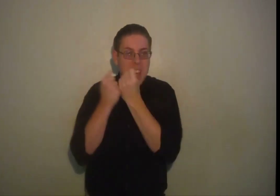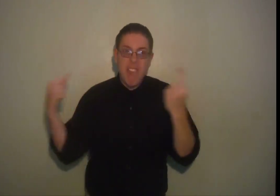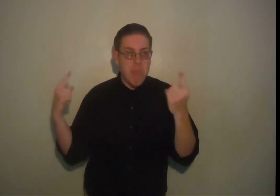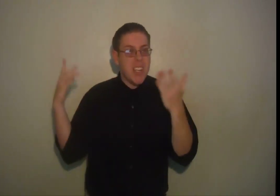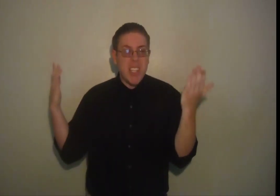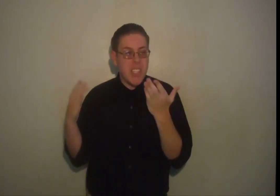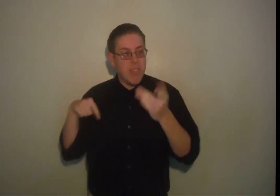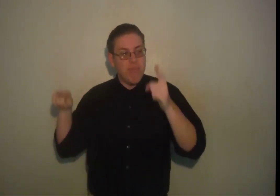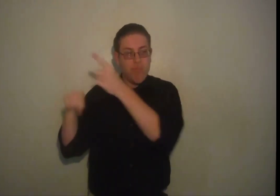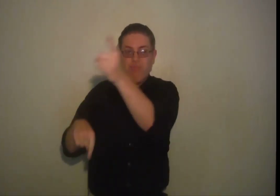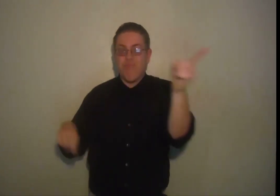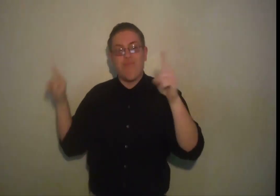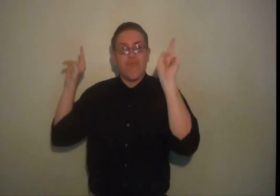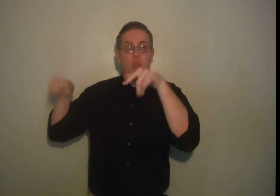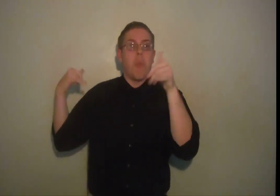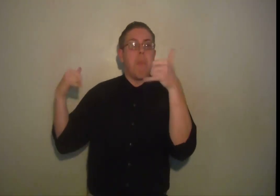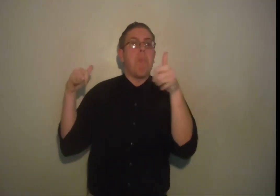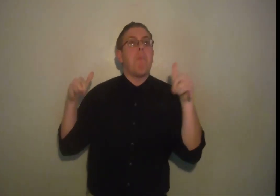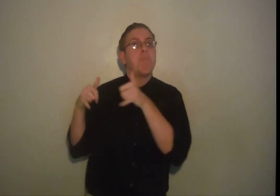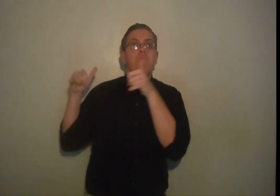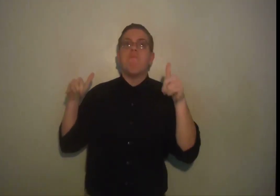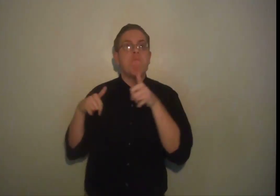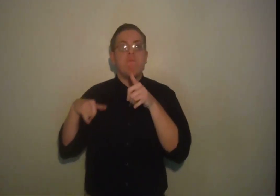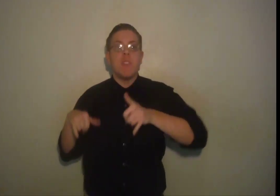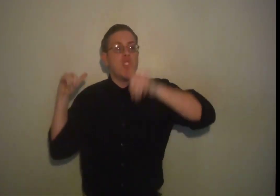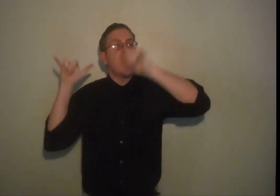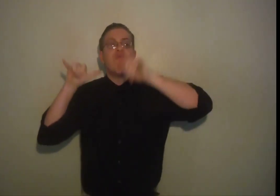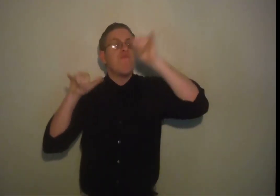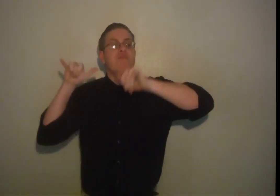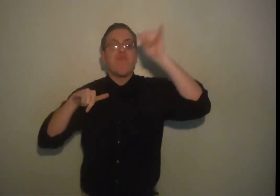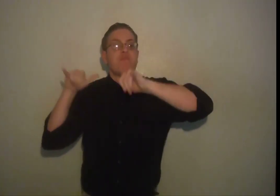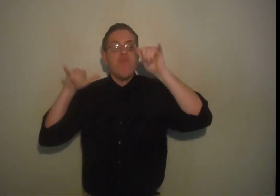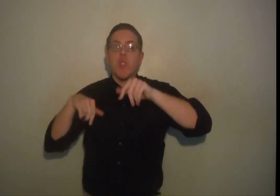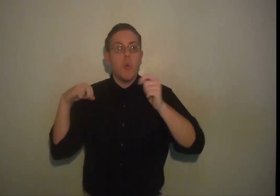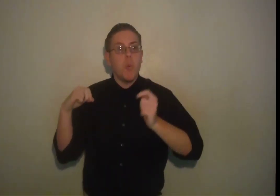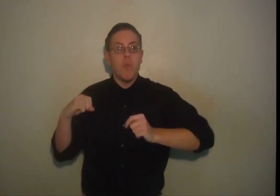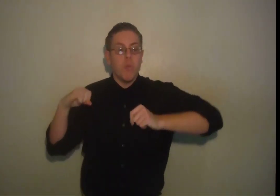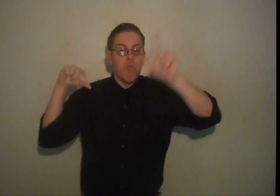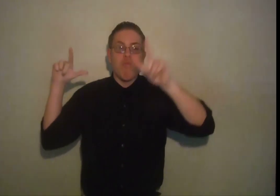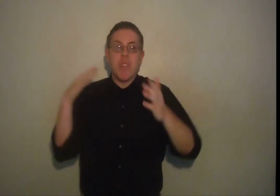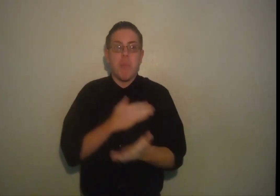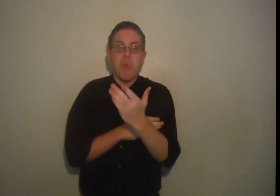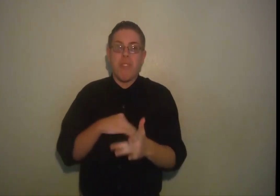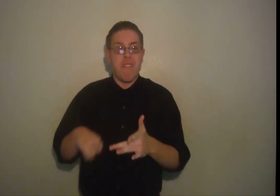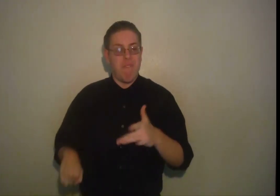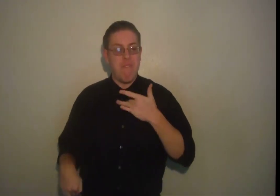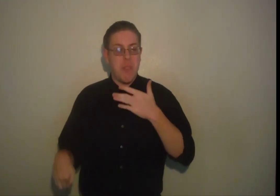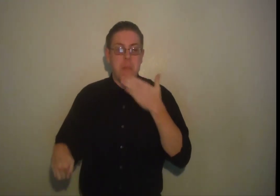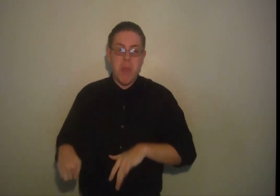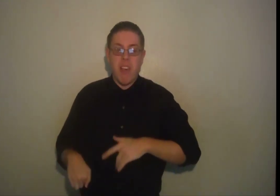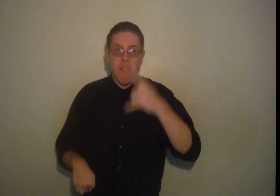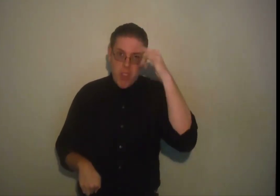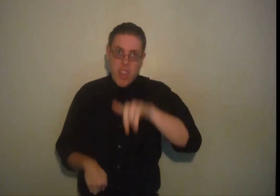Everyone in this room has had a night where they have regretted drinking too much,